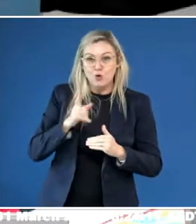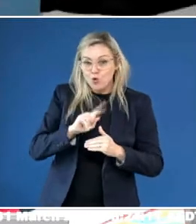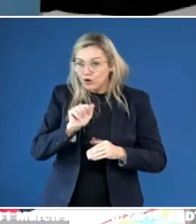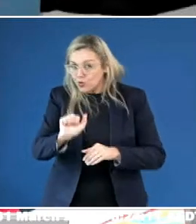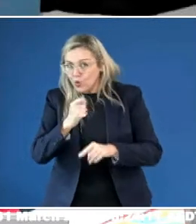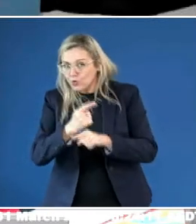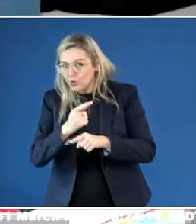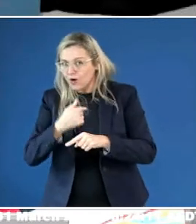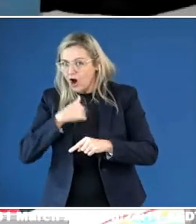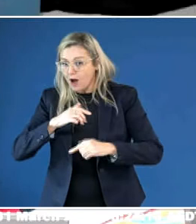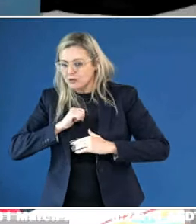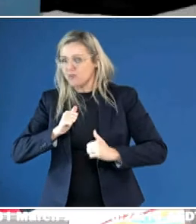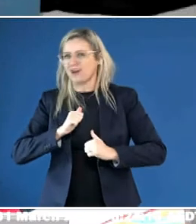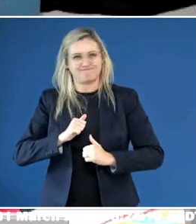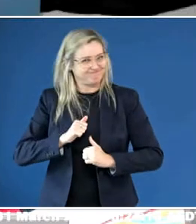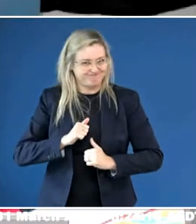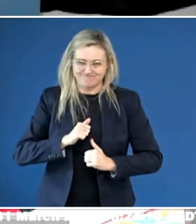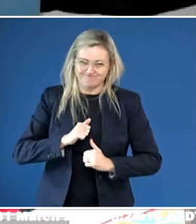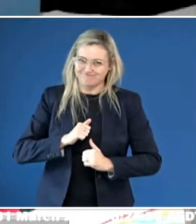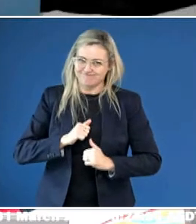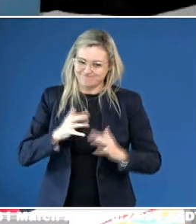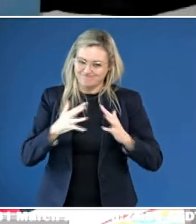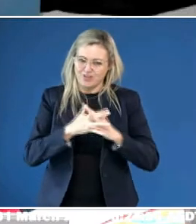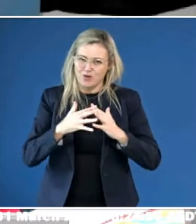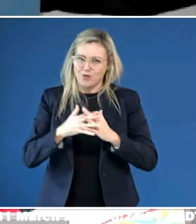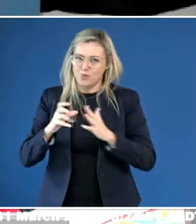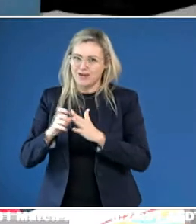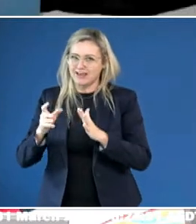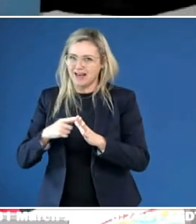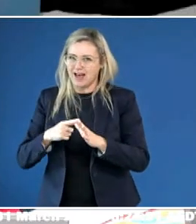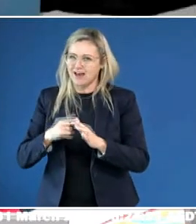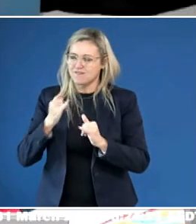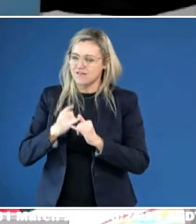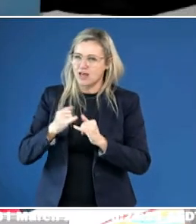WWDA has really laid out a very clear clarion call for change.